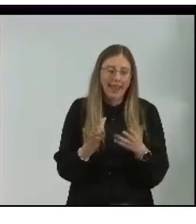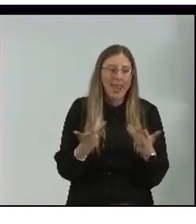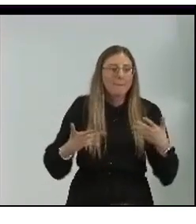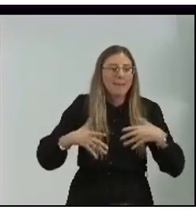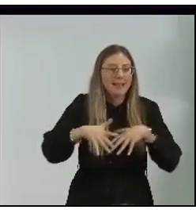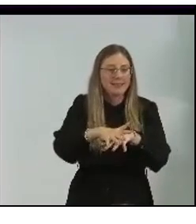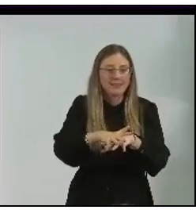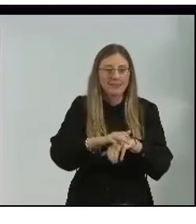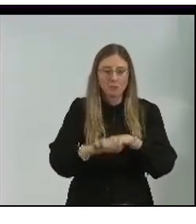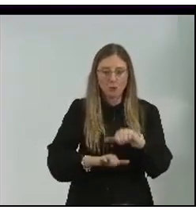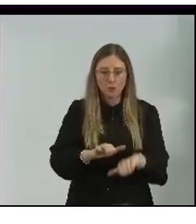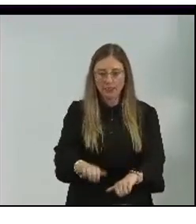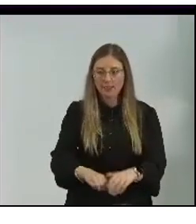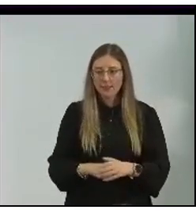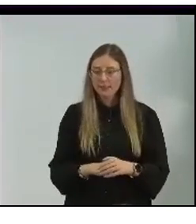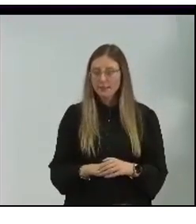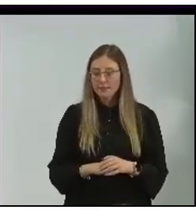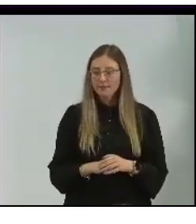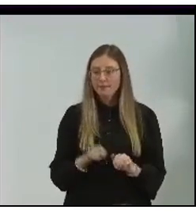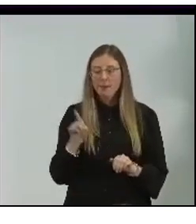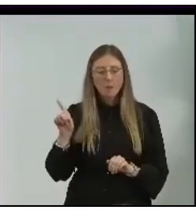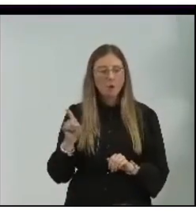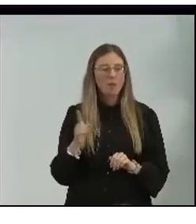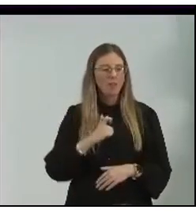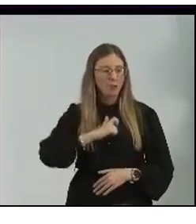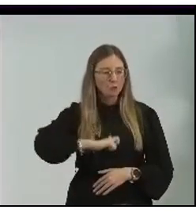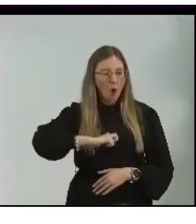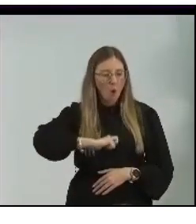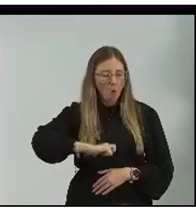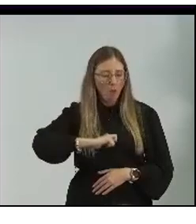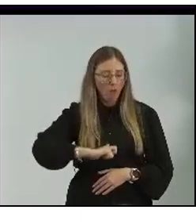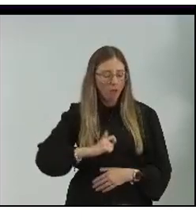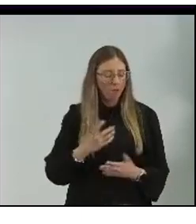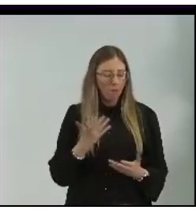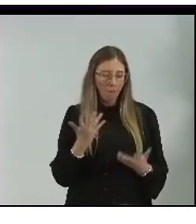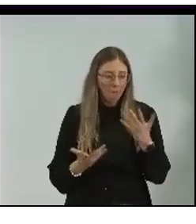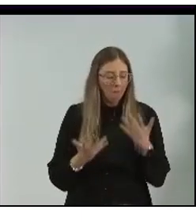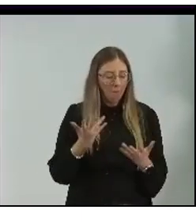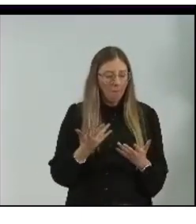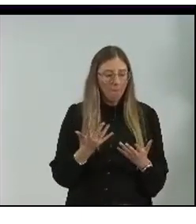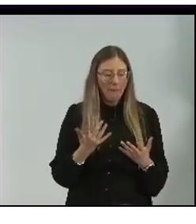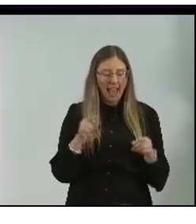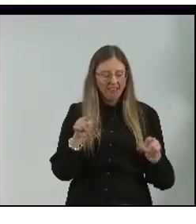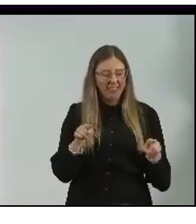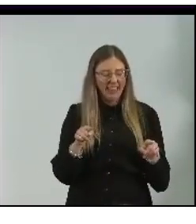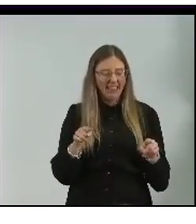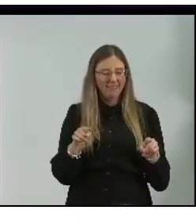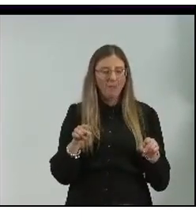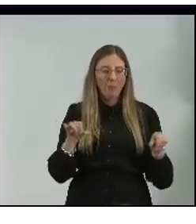But I think that that kind of functional role that they're playing, they might be missing that. Yeah.